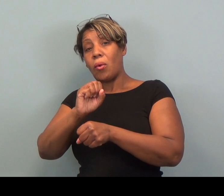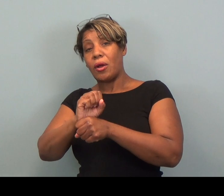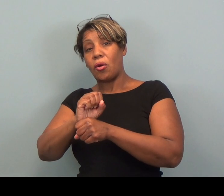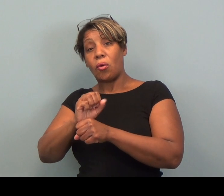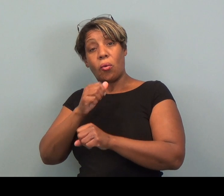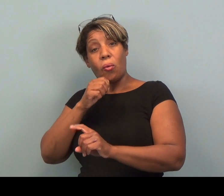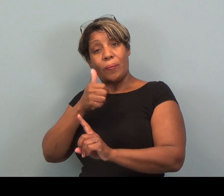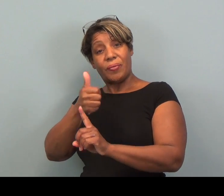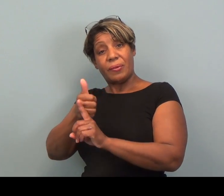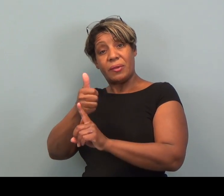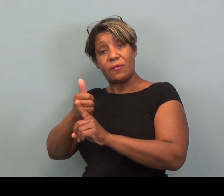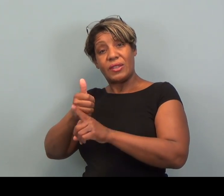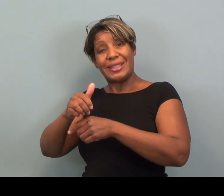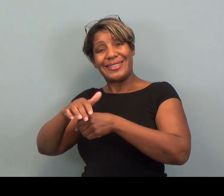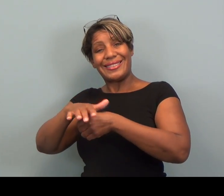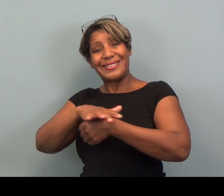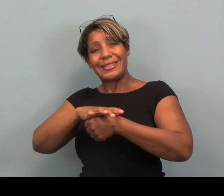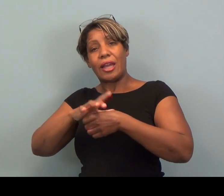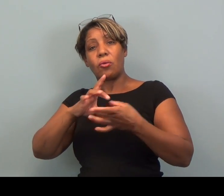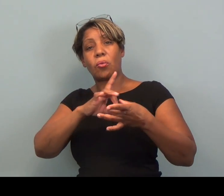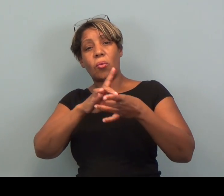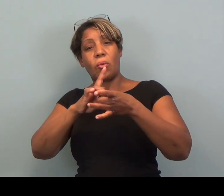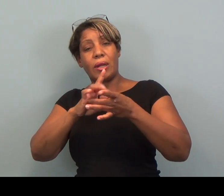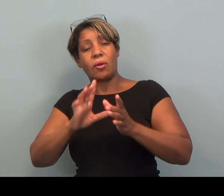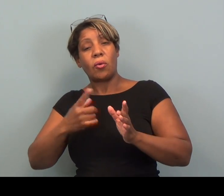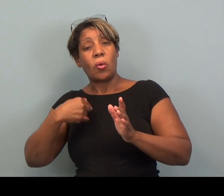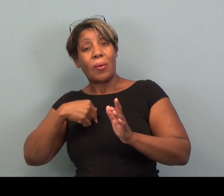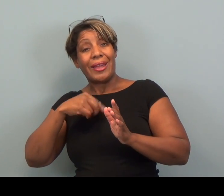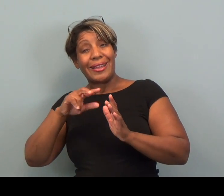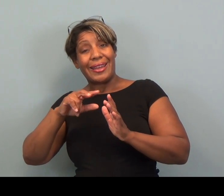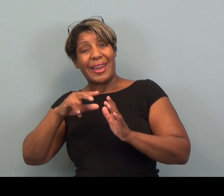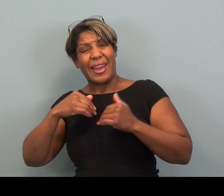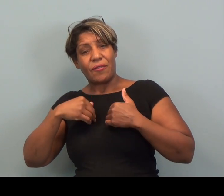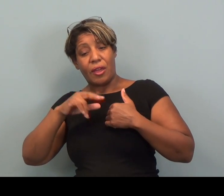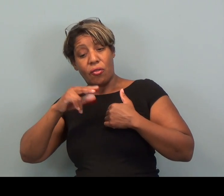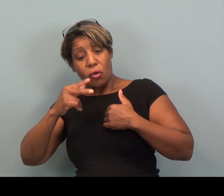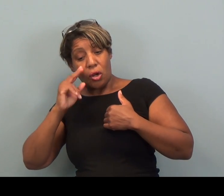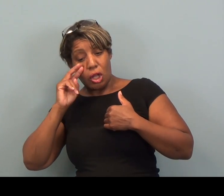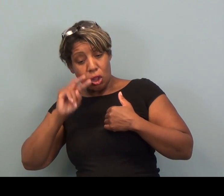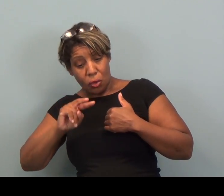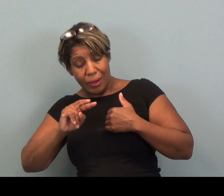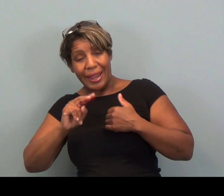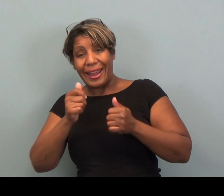or my colleague who is a site coordinator. We take a third look at everything